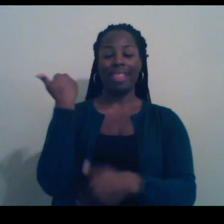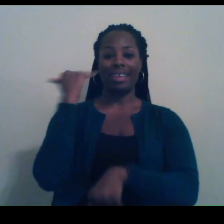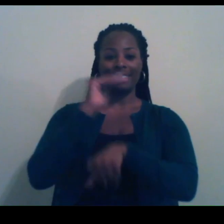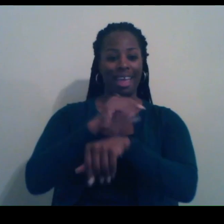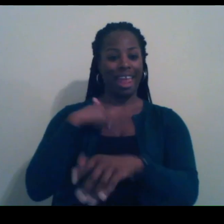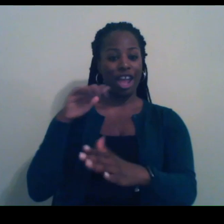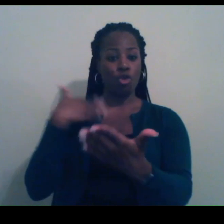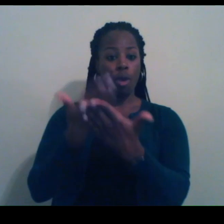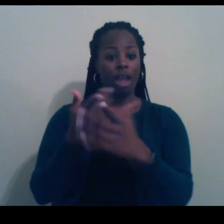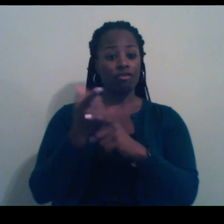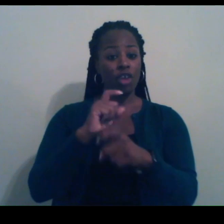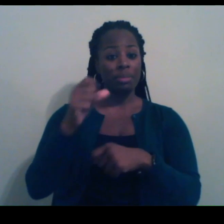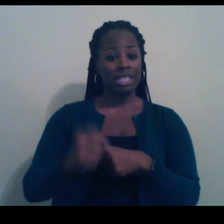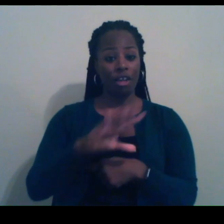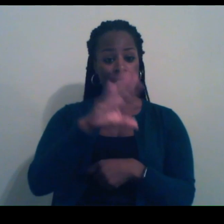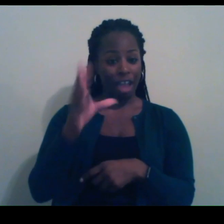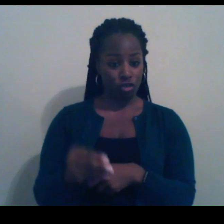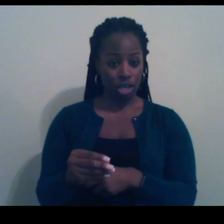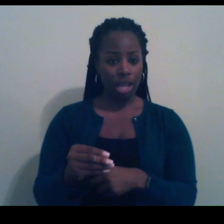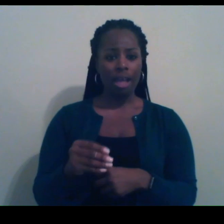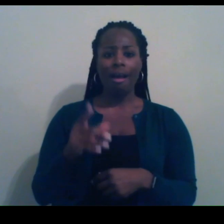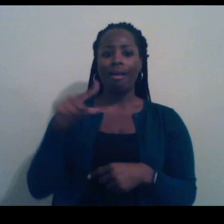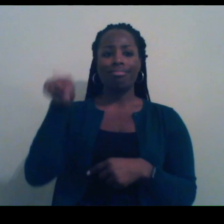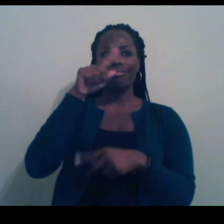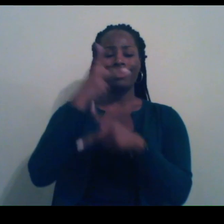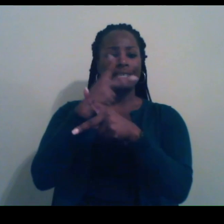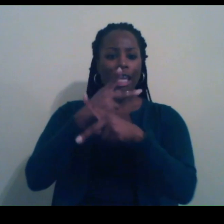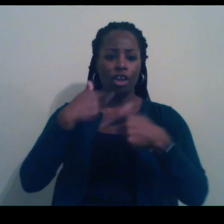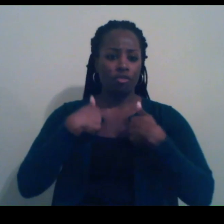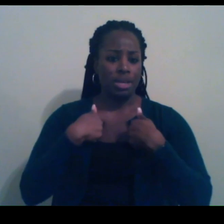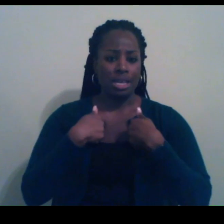me I had computer and phone and record time it really shows the level of